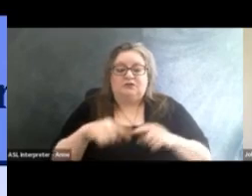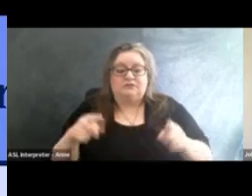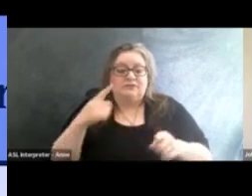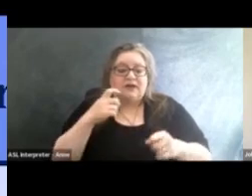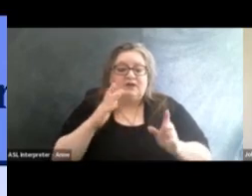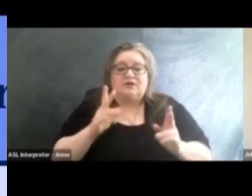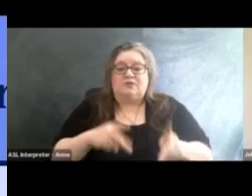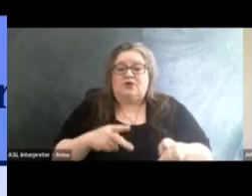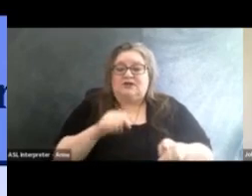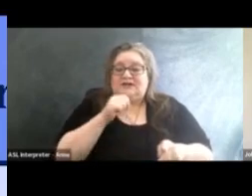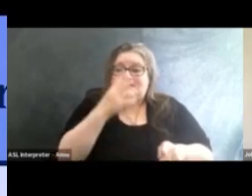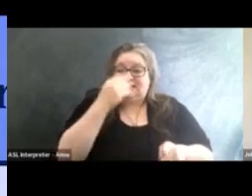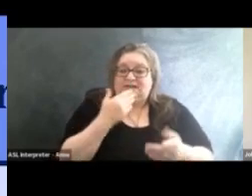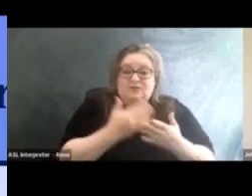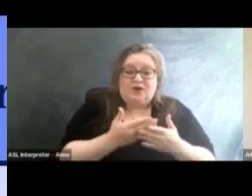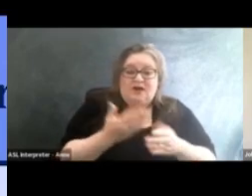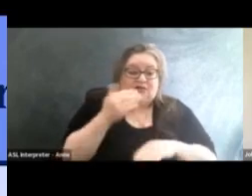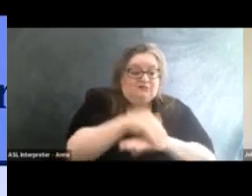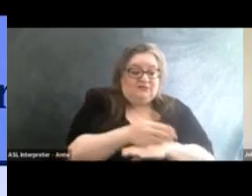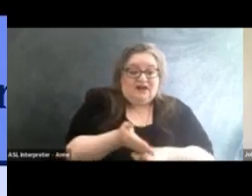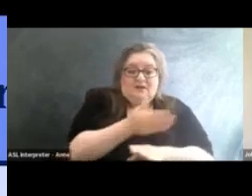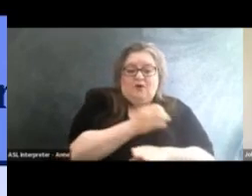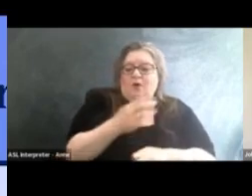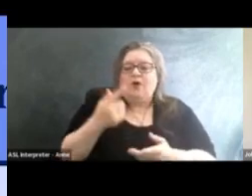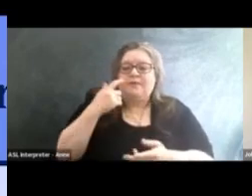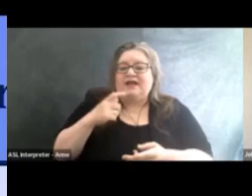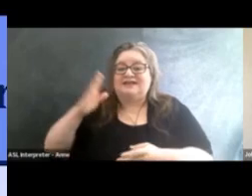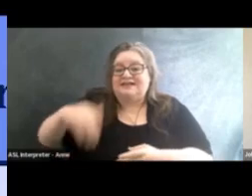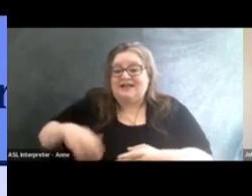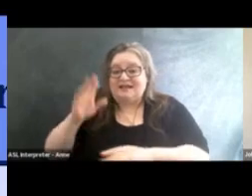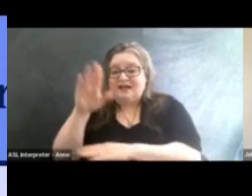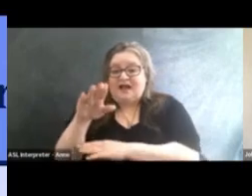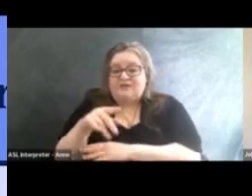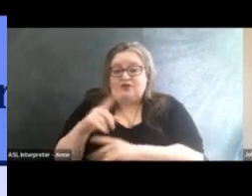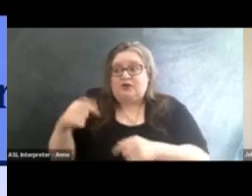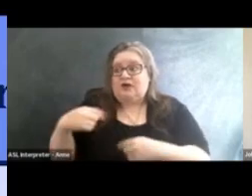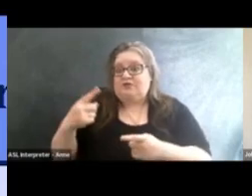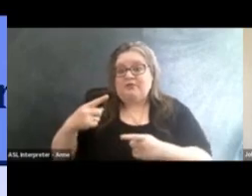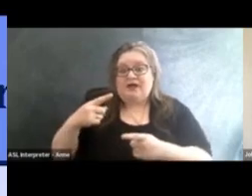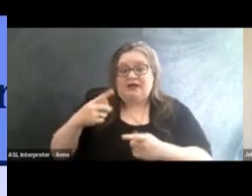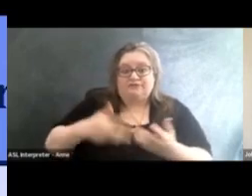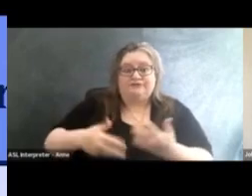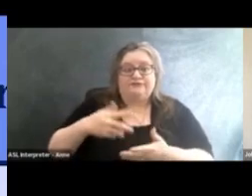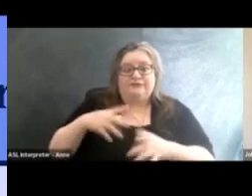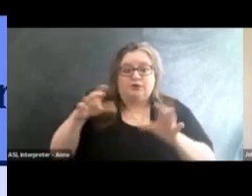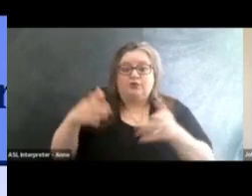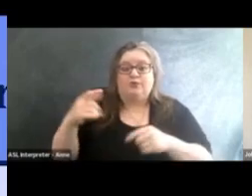night's sleep. It could vary because it's late afternoon and been in group for all morning.